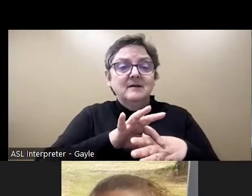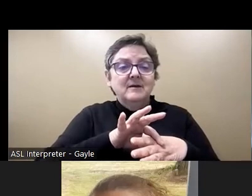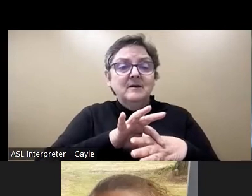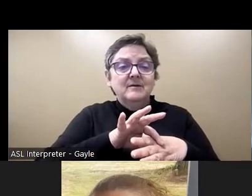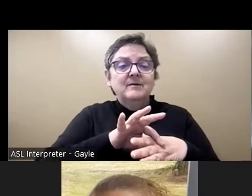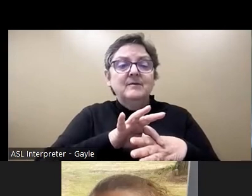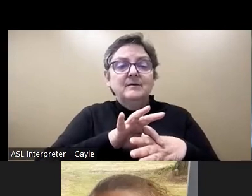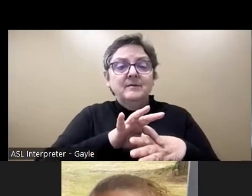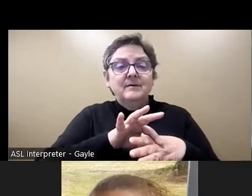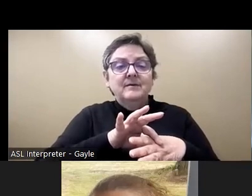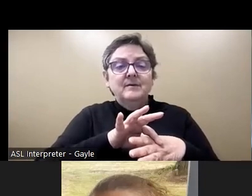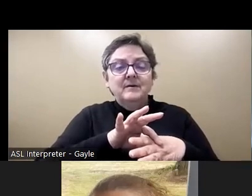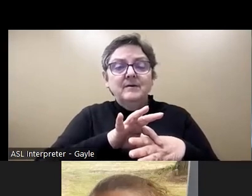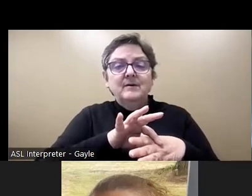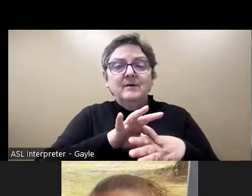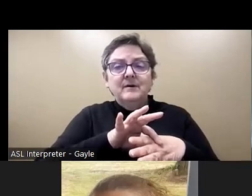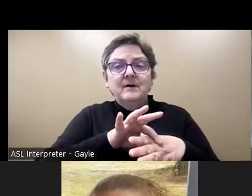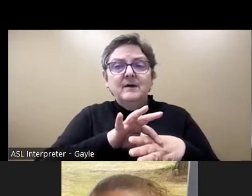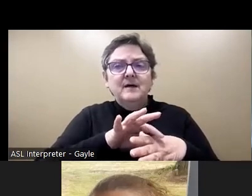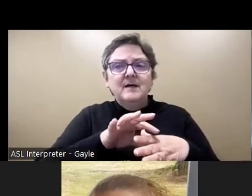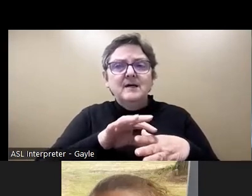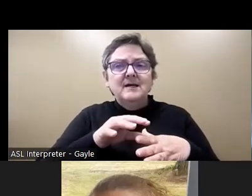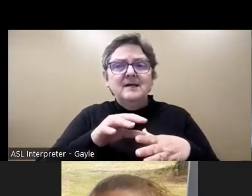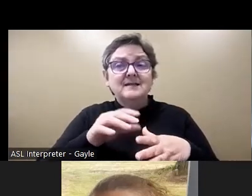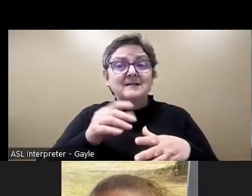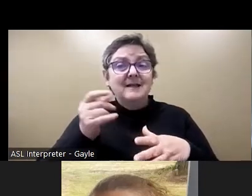but the problem is what you don't have internet connections,